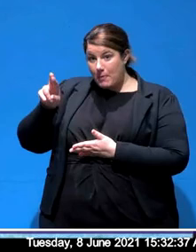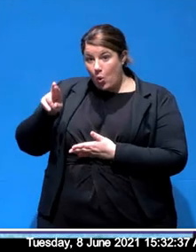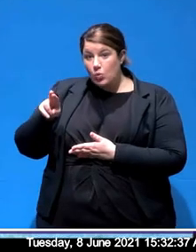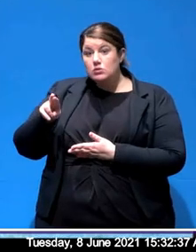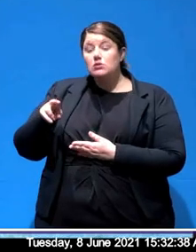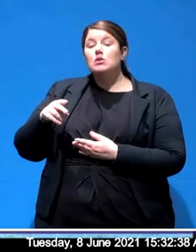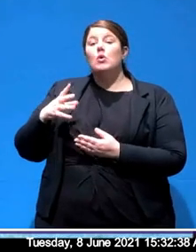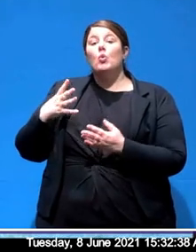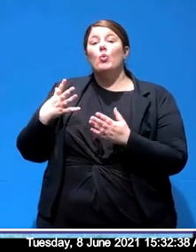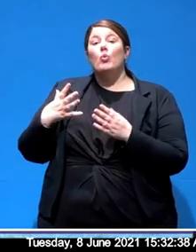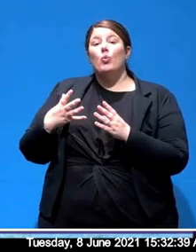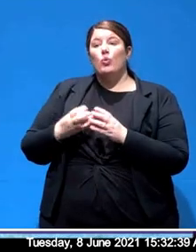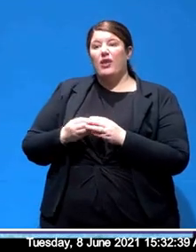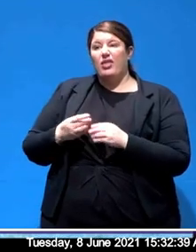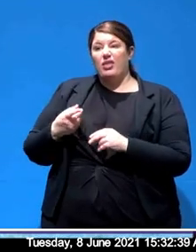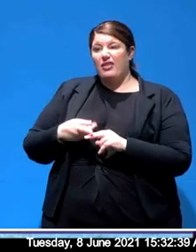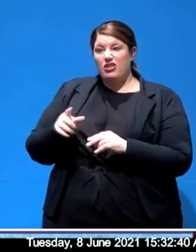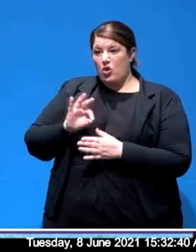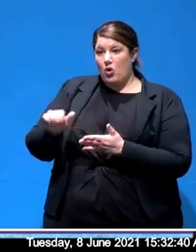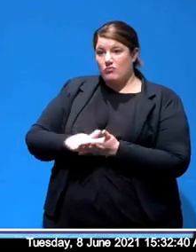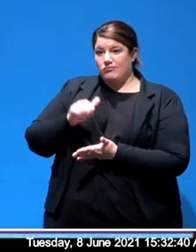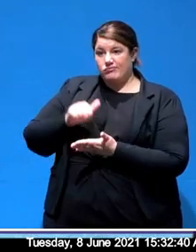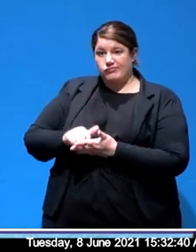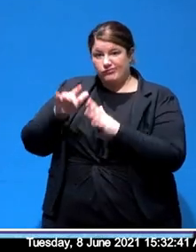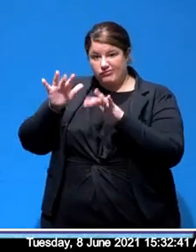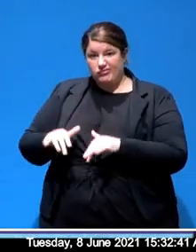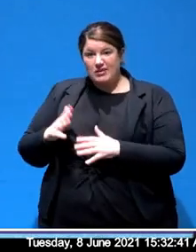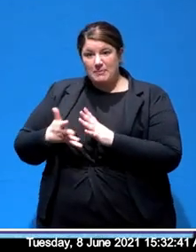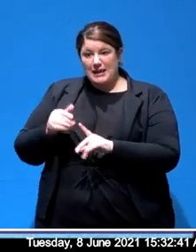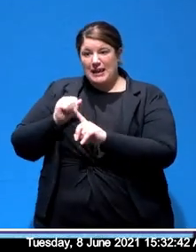that an incident is treated in the future; is that fair? That is fair.